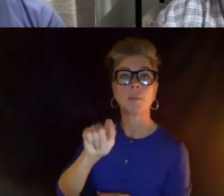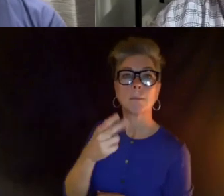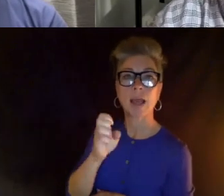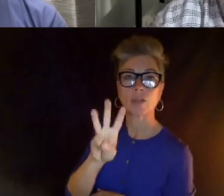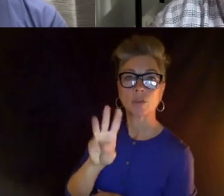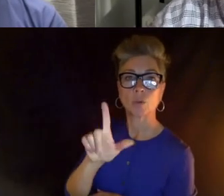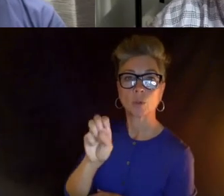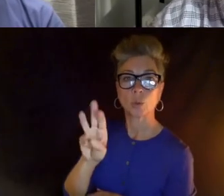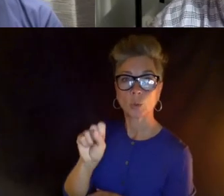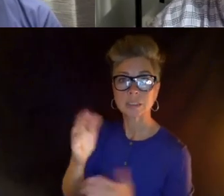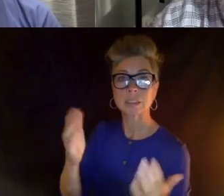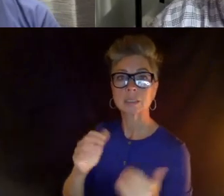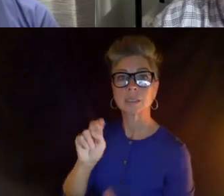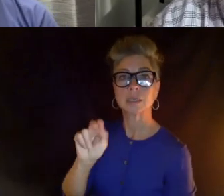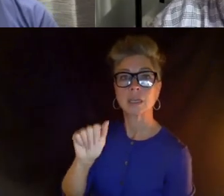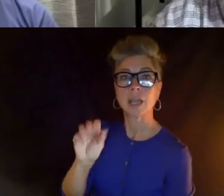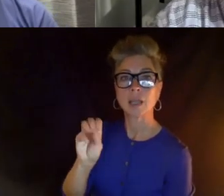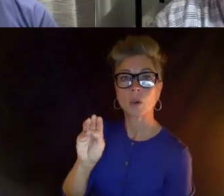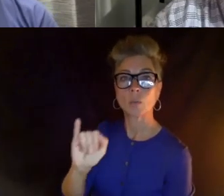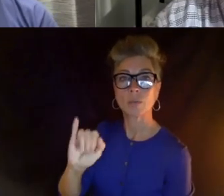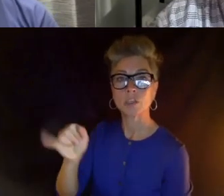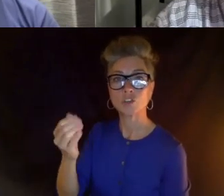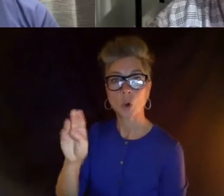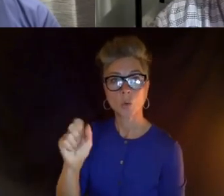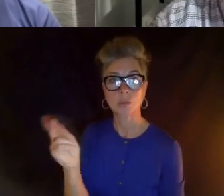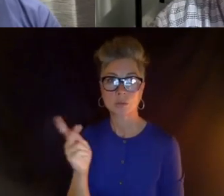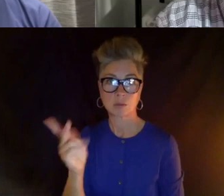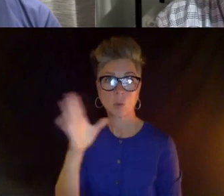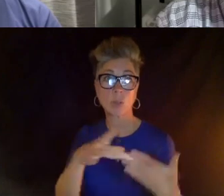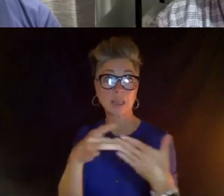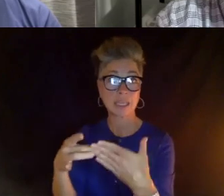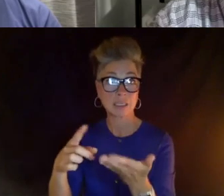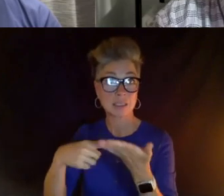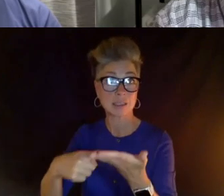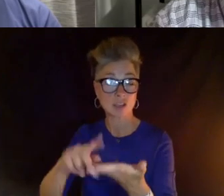We have free books that we can send you, so drop us a line and we will be happy to do that.